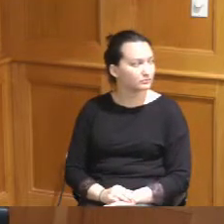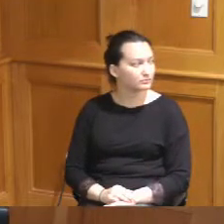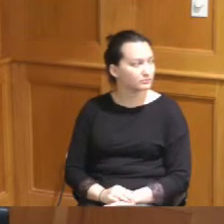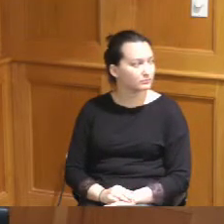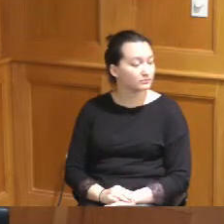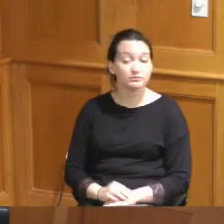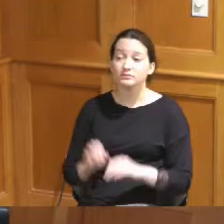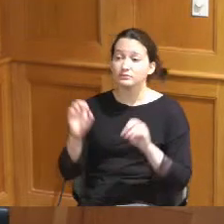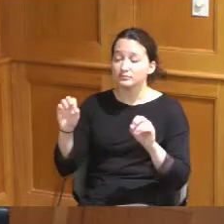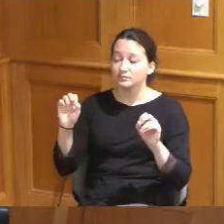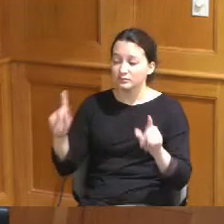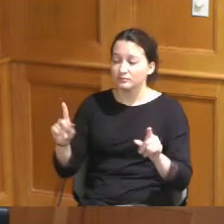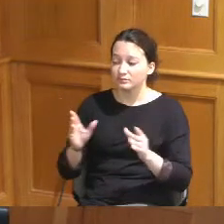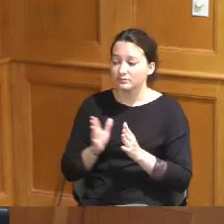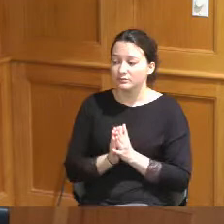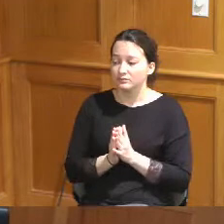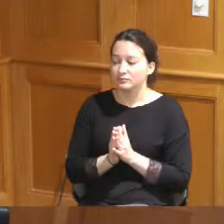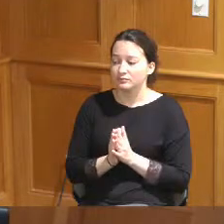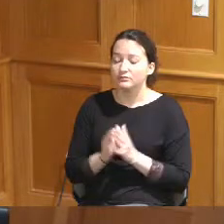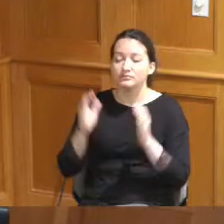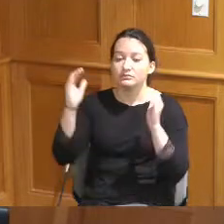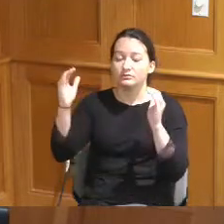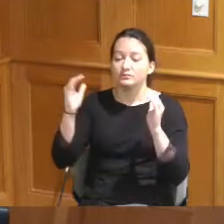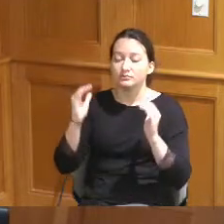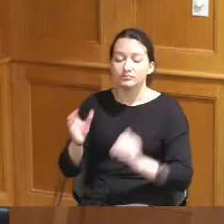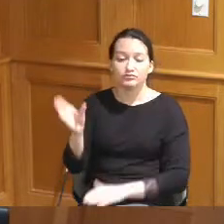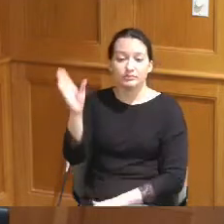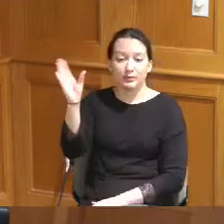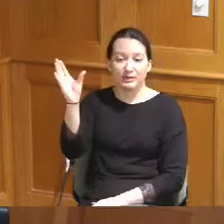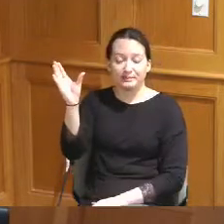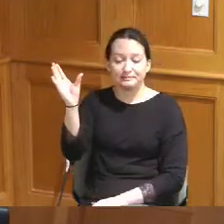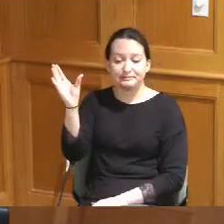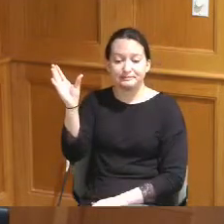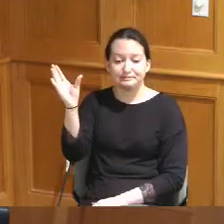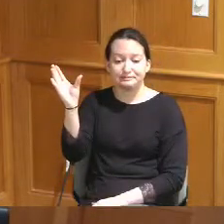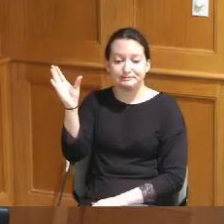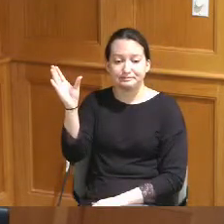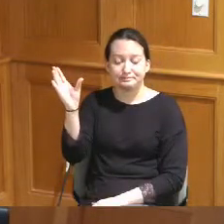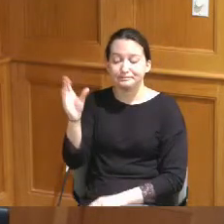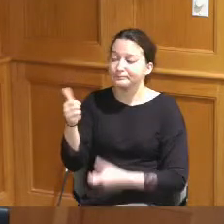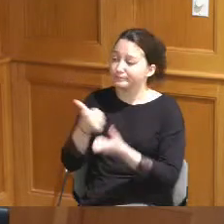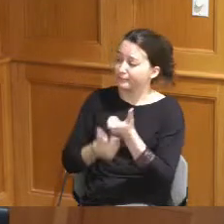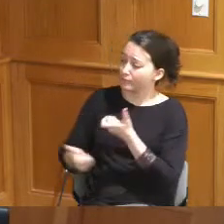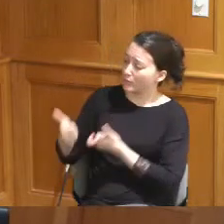okay now we have presentations from the Administration Mr Aluotto you